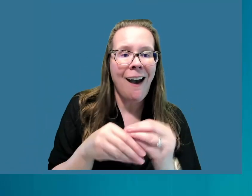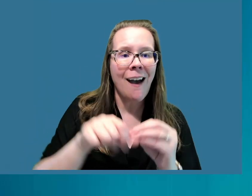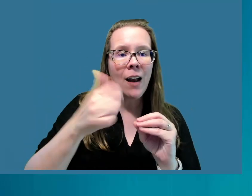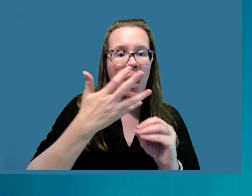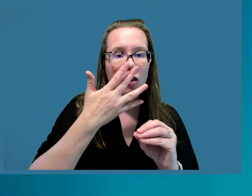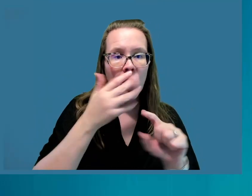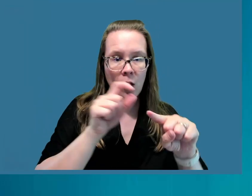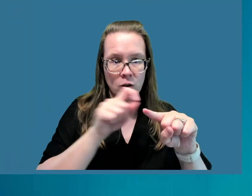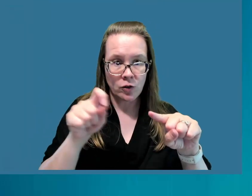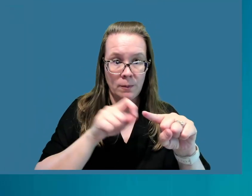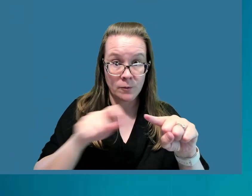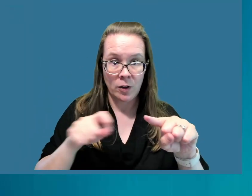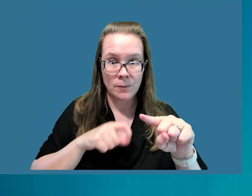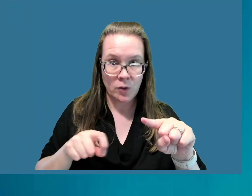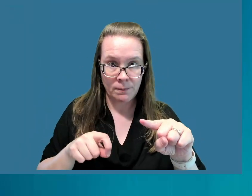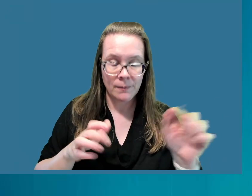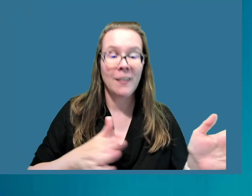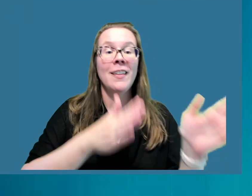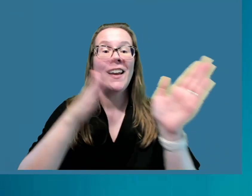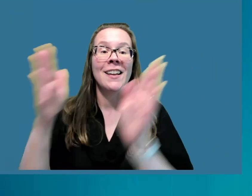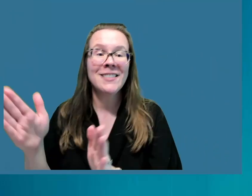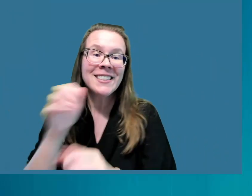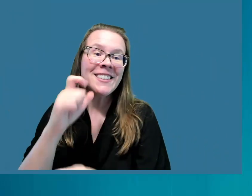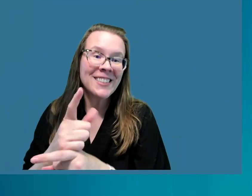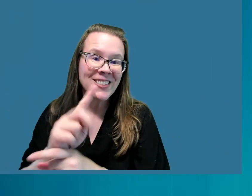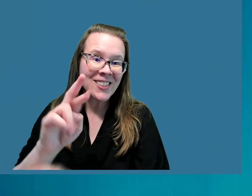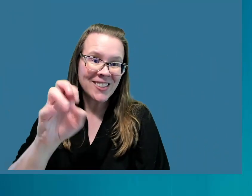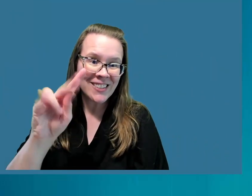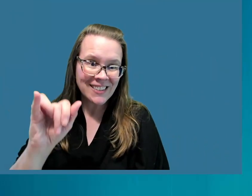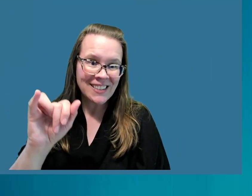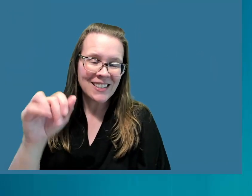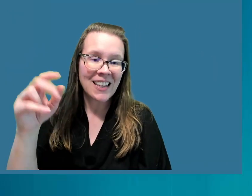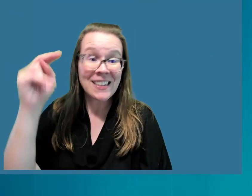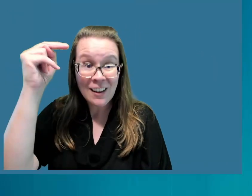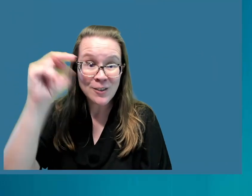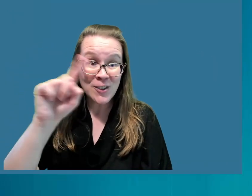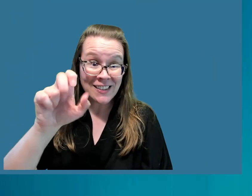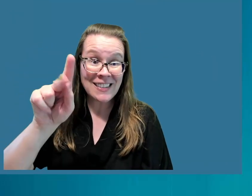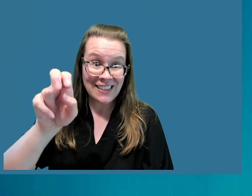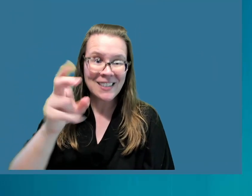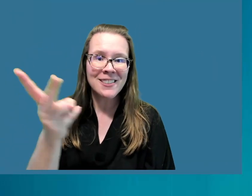my sister Kristy is helping my my nephew Zeke, um, draw the lines with the skewer: